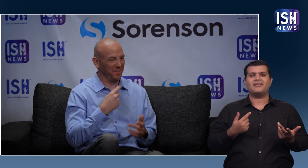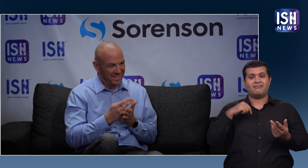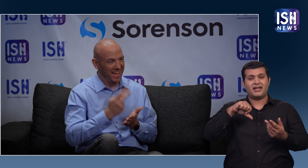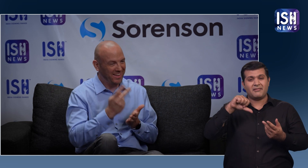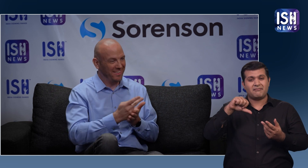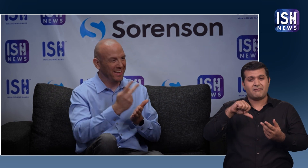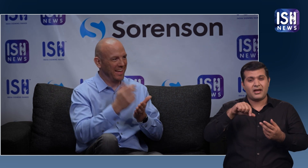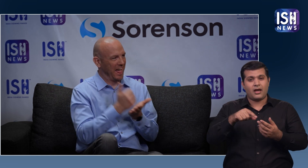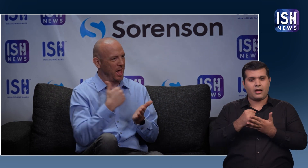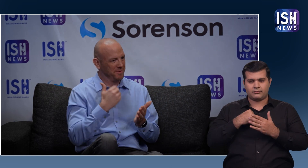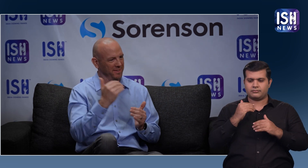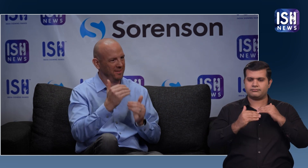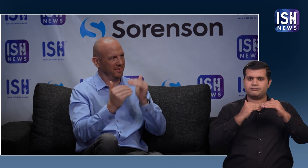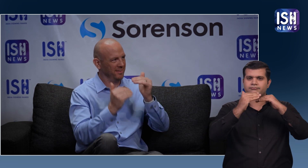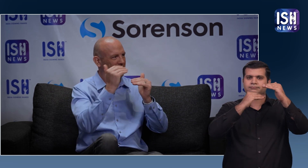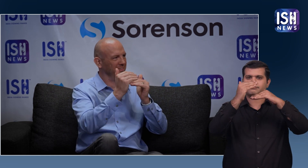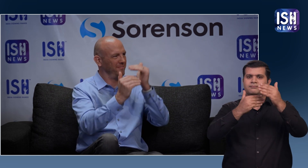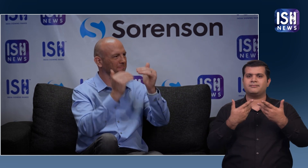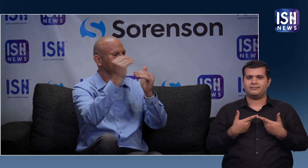Failures helped me grow stronger step by step.